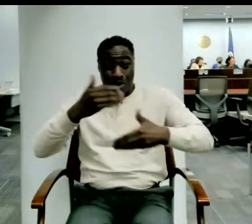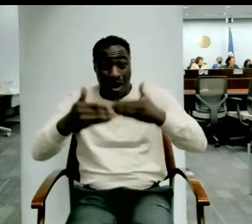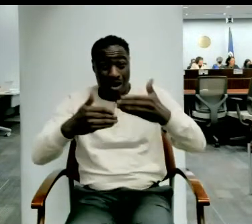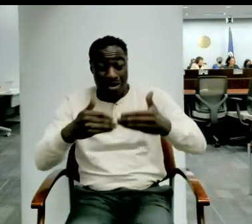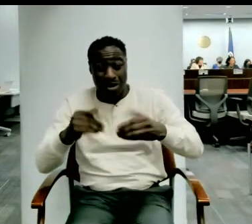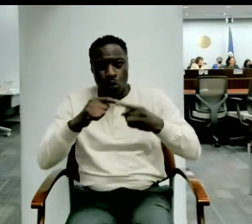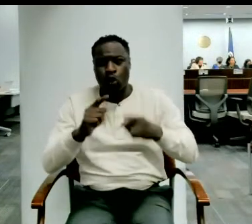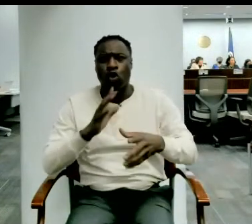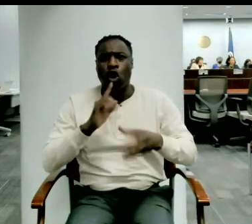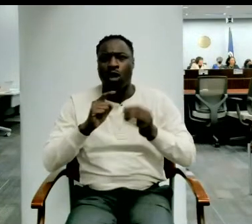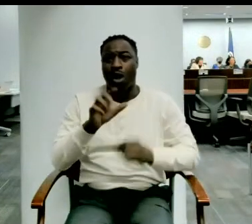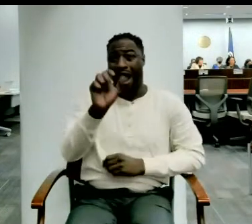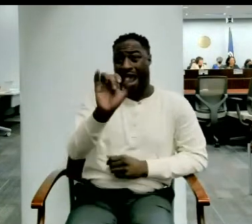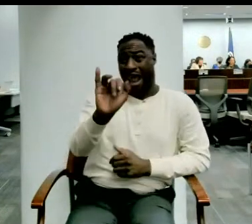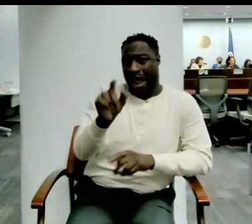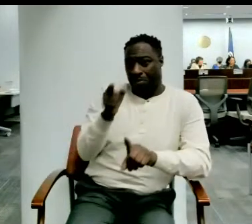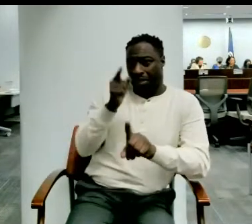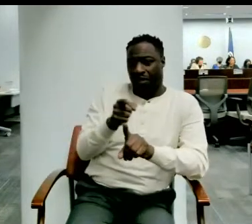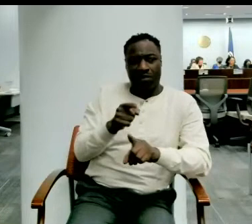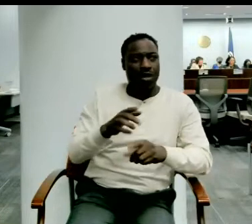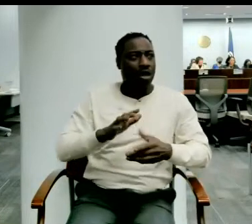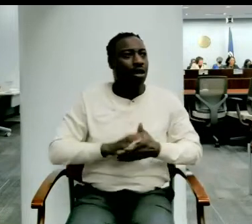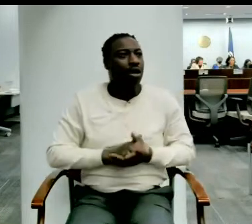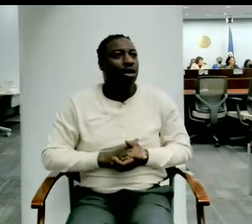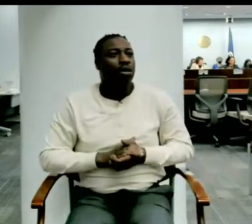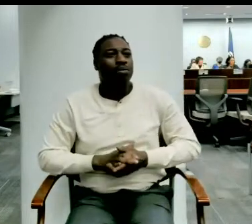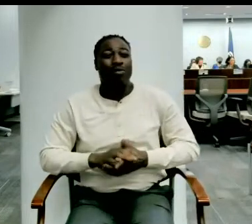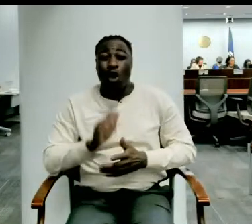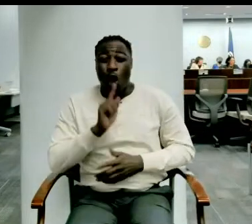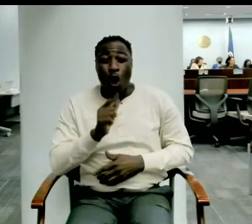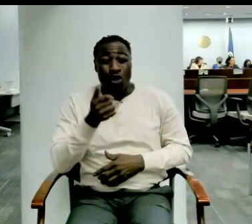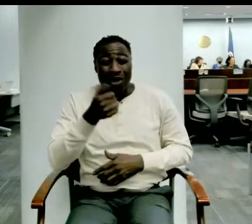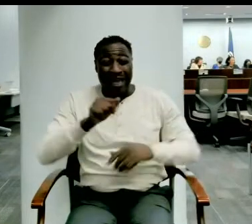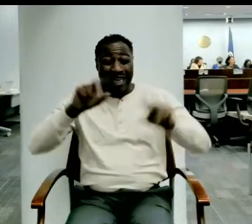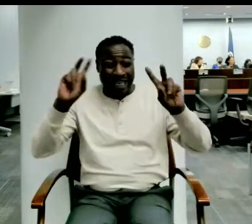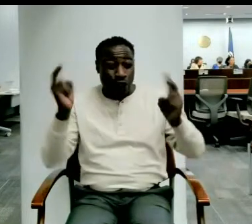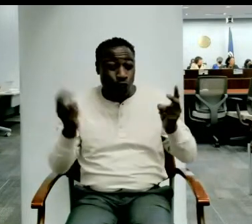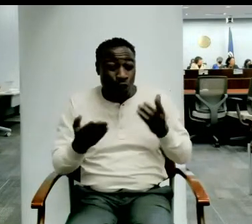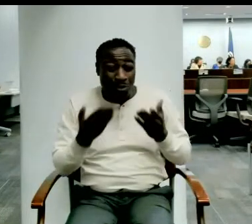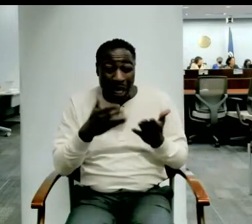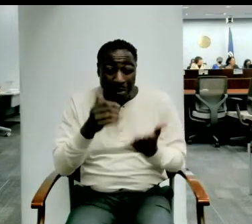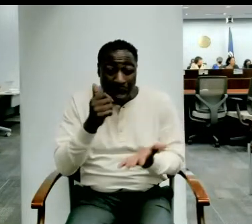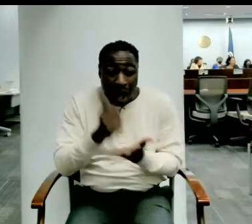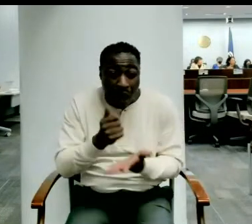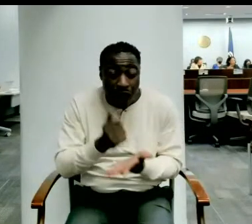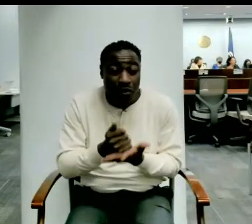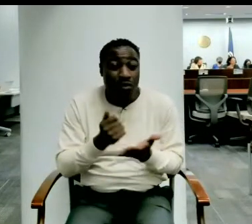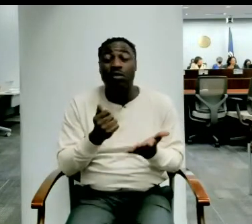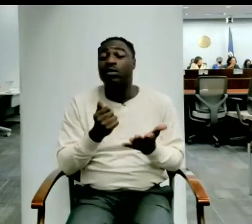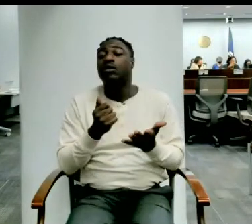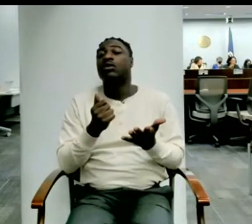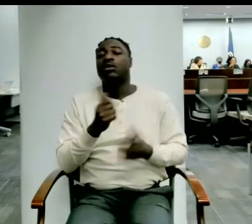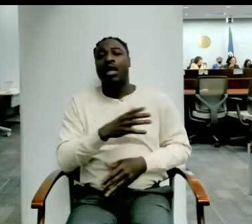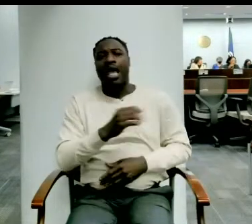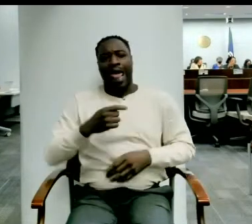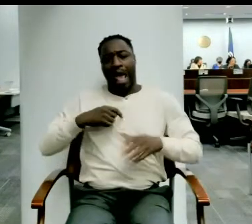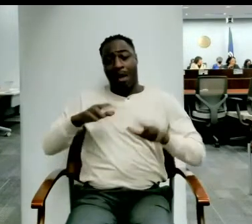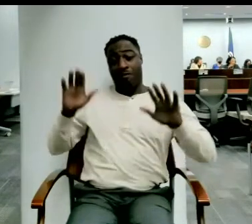What is the, are there issues there where it might be helpful um and I'm focused on this because,